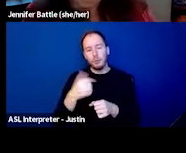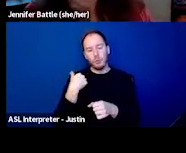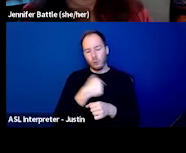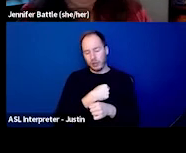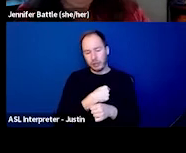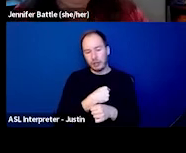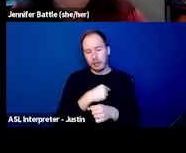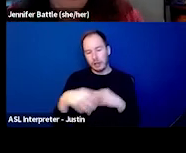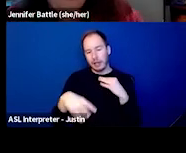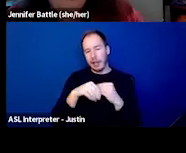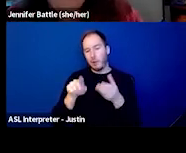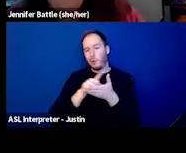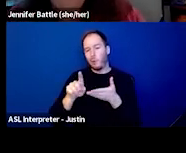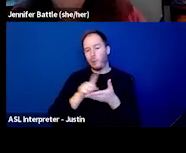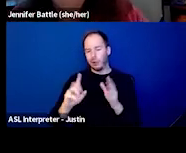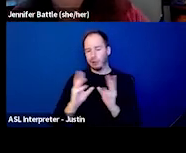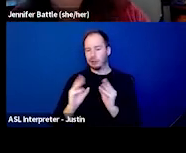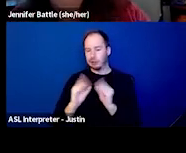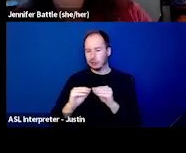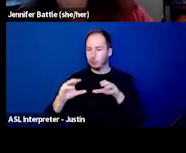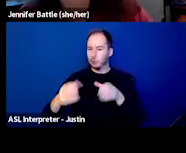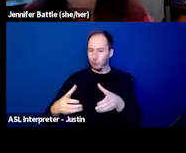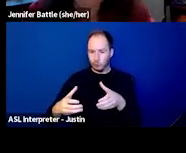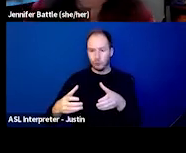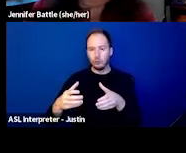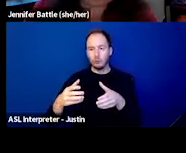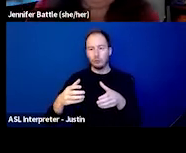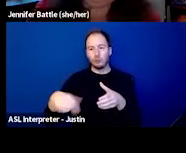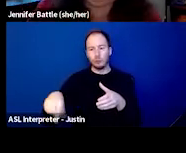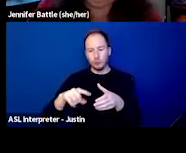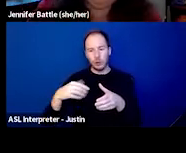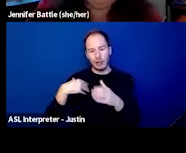we added weekly debriefing group with an external clinician.